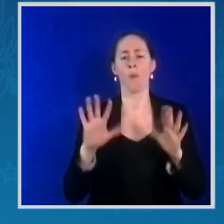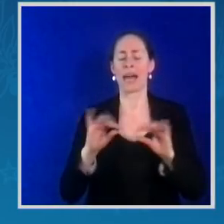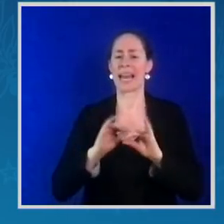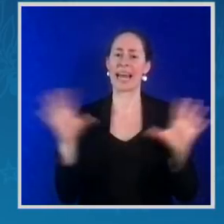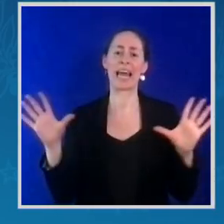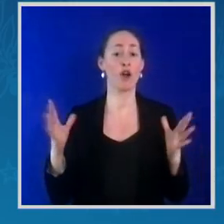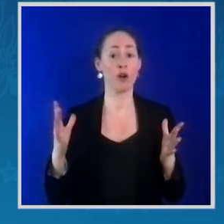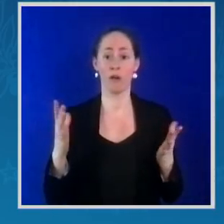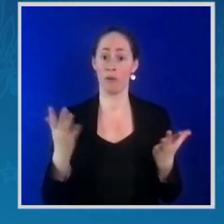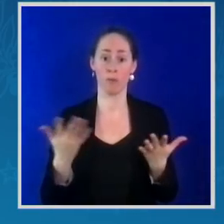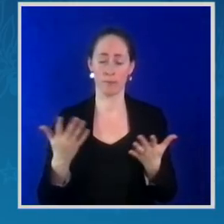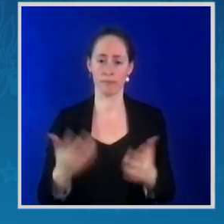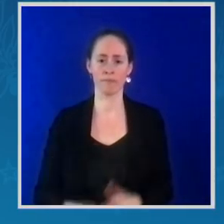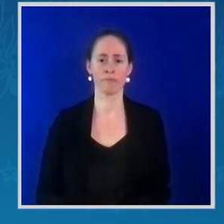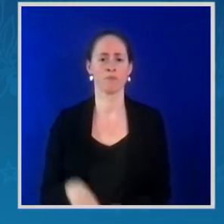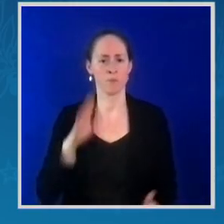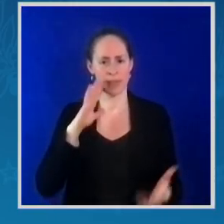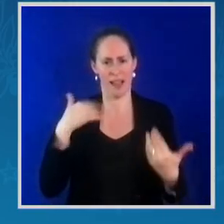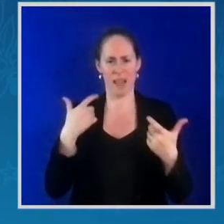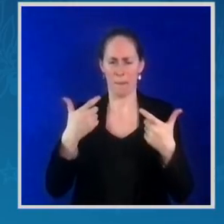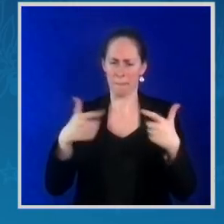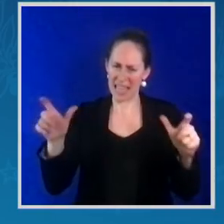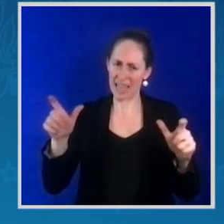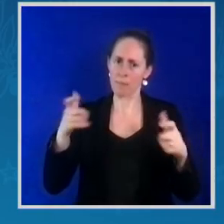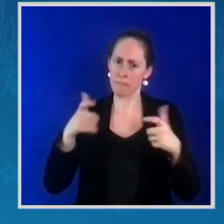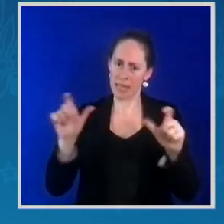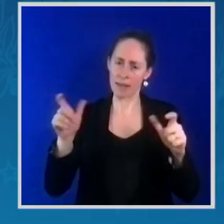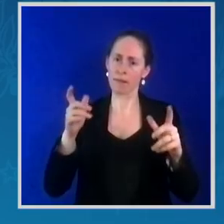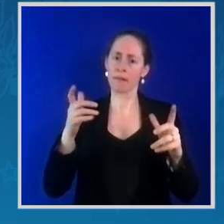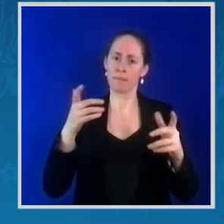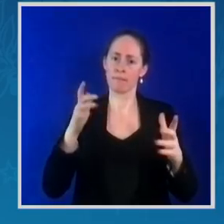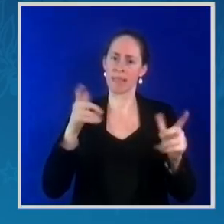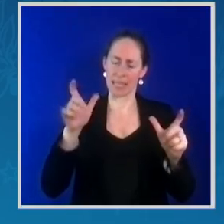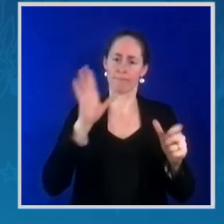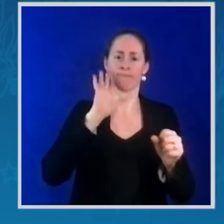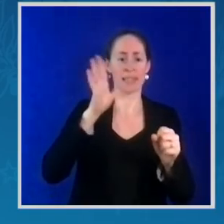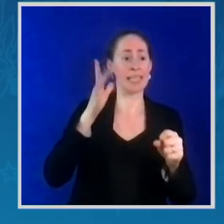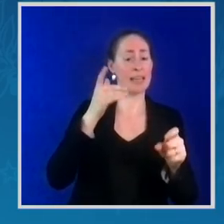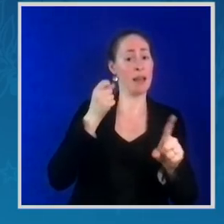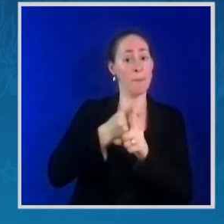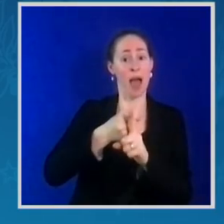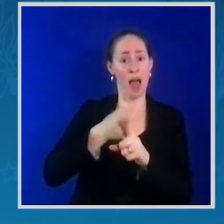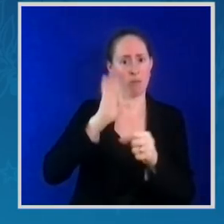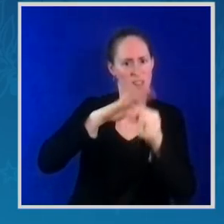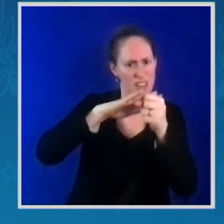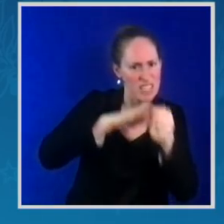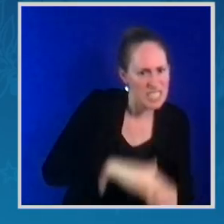of impeding, suppressing and making it more difficult for people to vote.